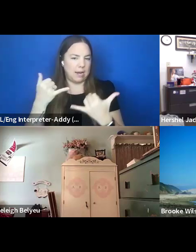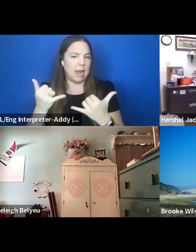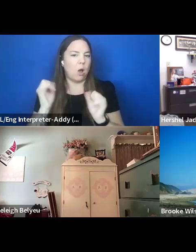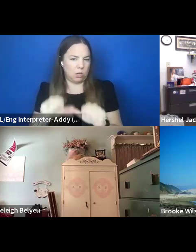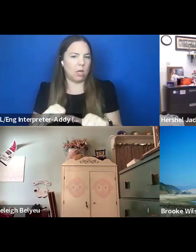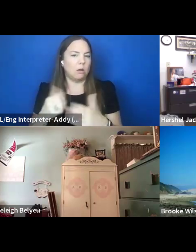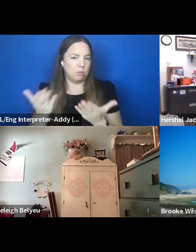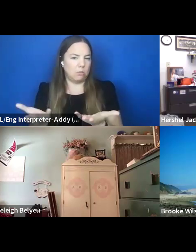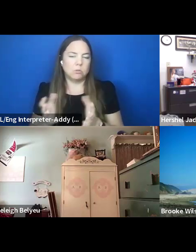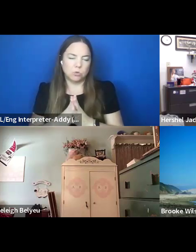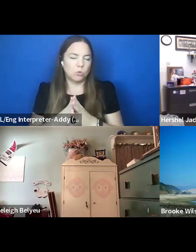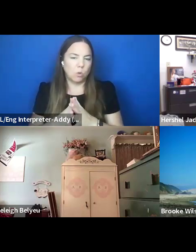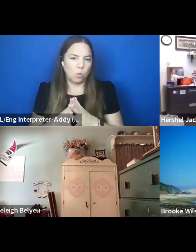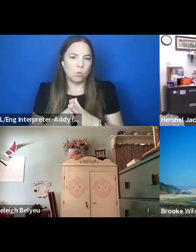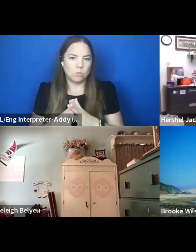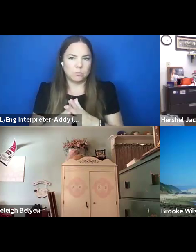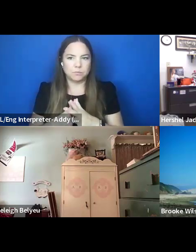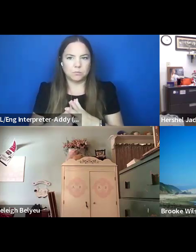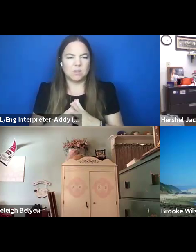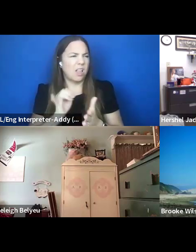Brooke Wilson: so. Don Dew: That's what we do is.